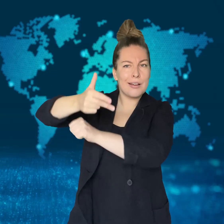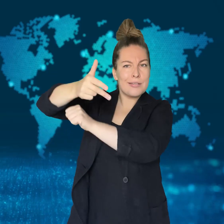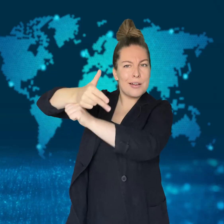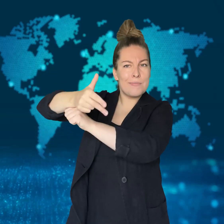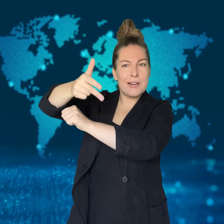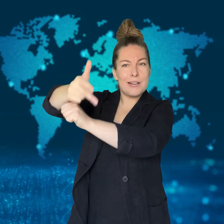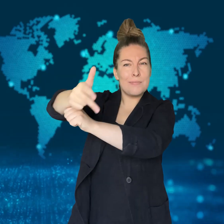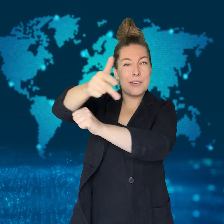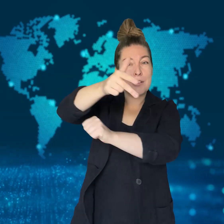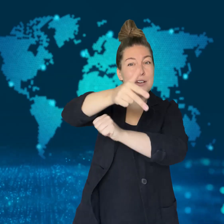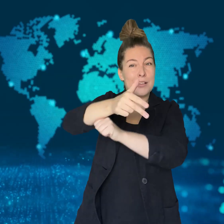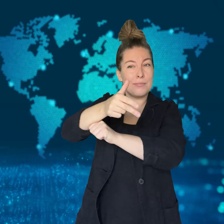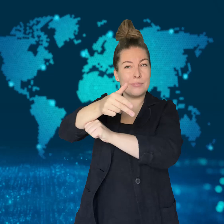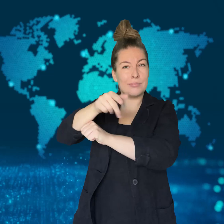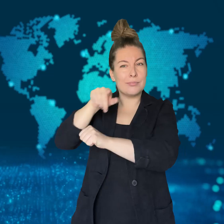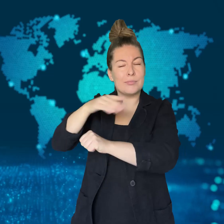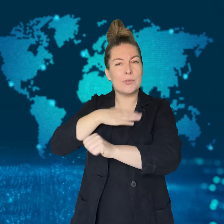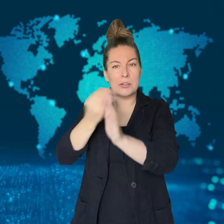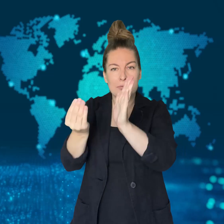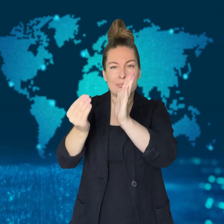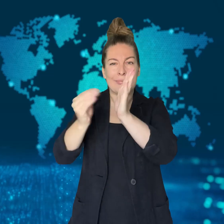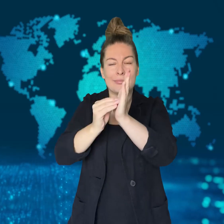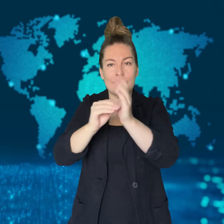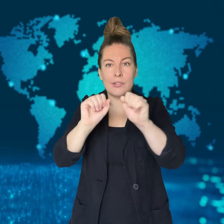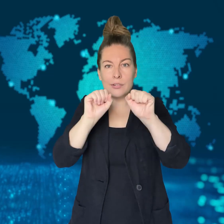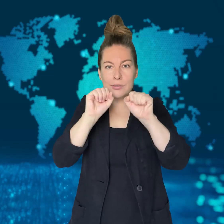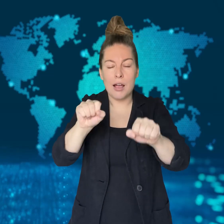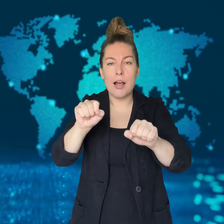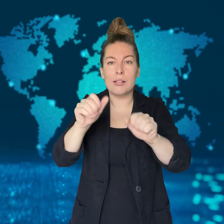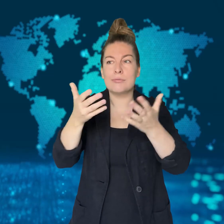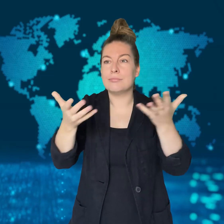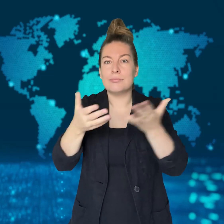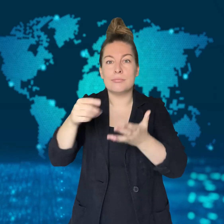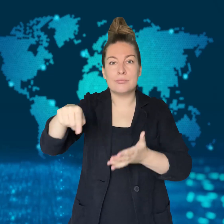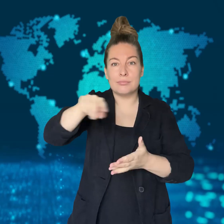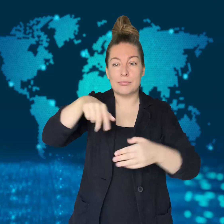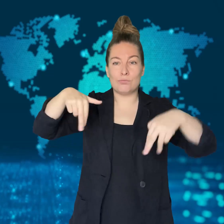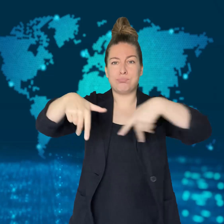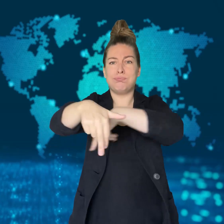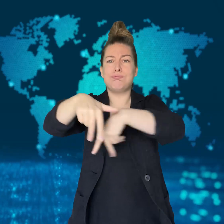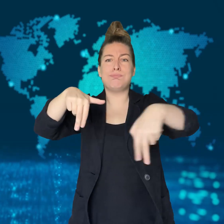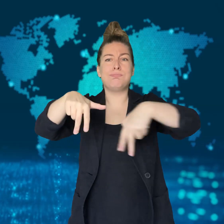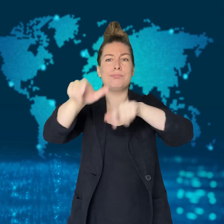surveillance cameras containing facial recognition technology.